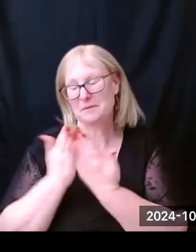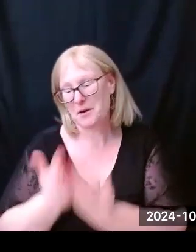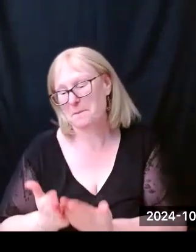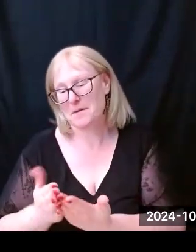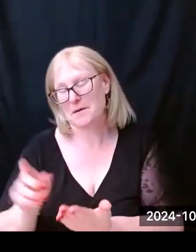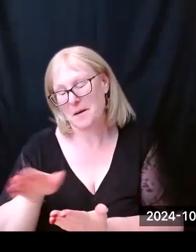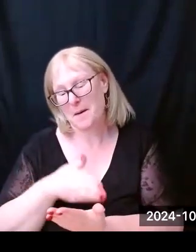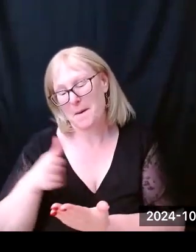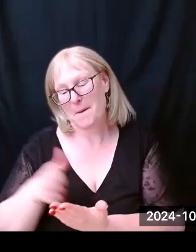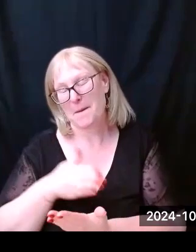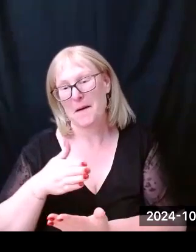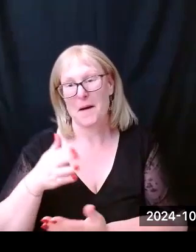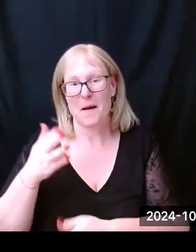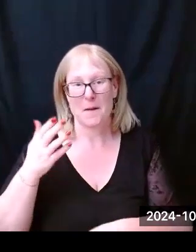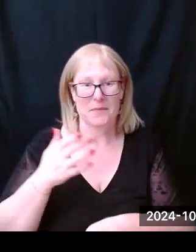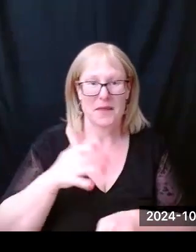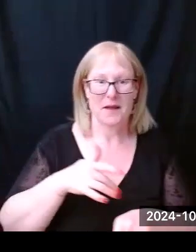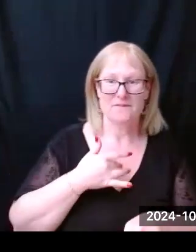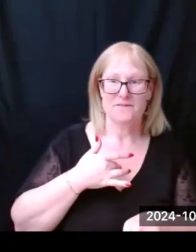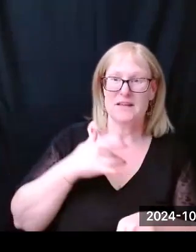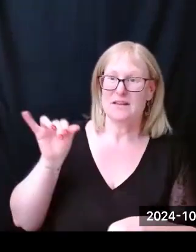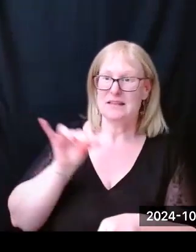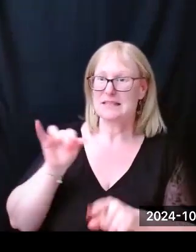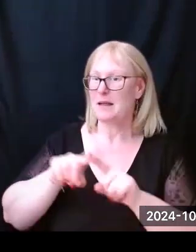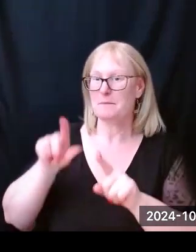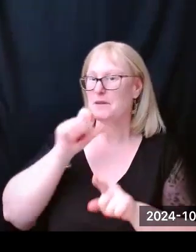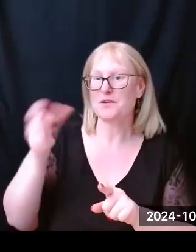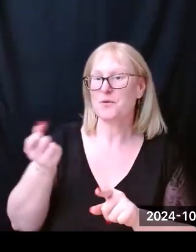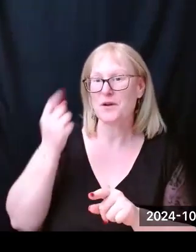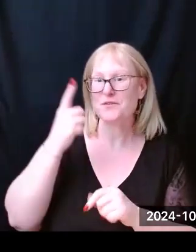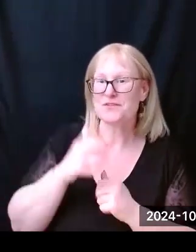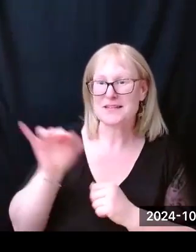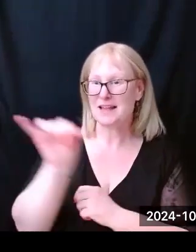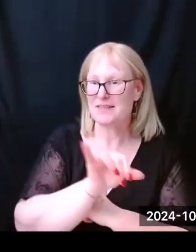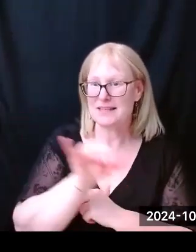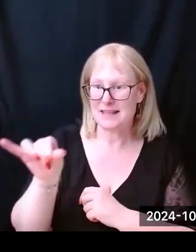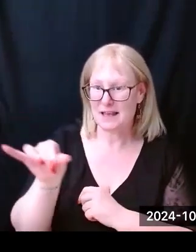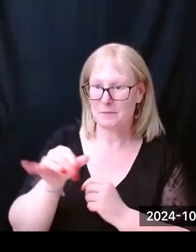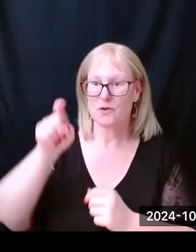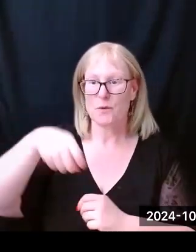Well, they're juggling all the same things. So it's really hard. And that's why we have to stop and look at it from their perspective.